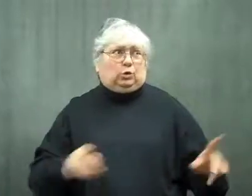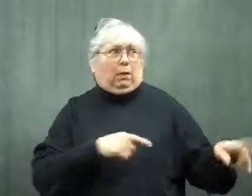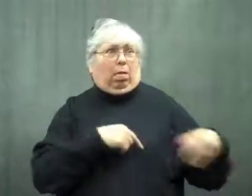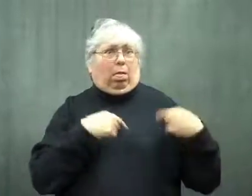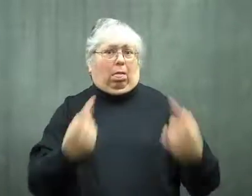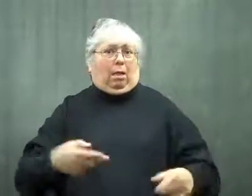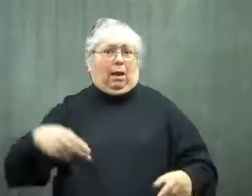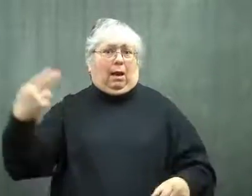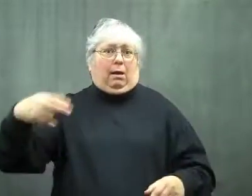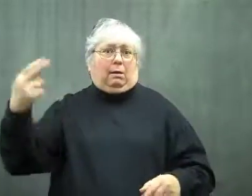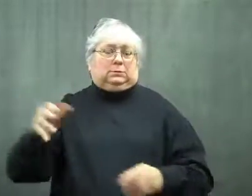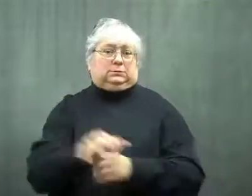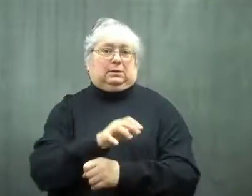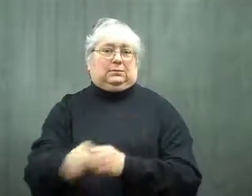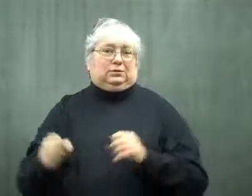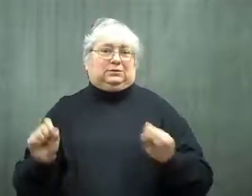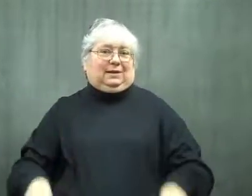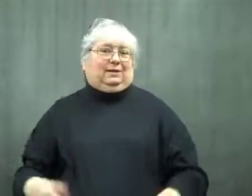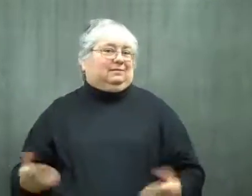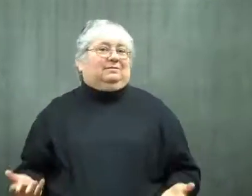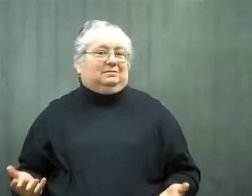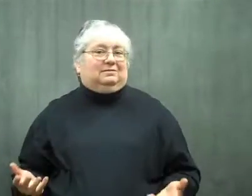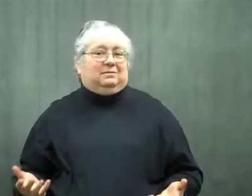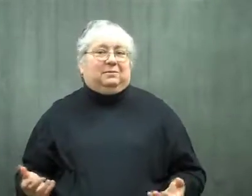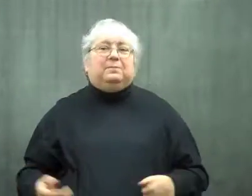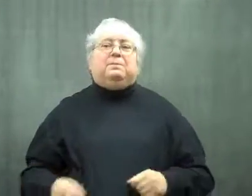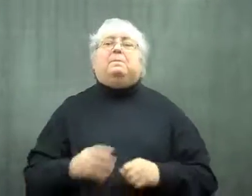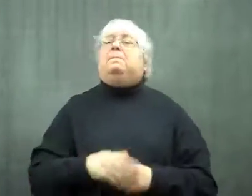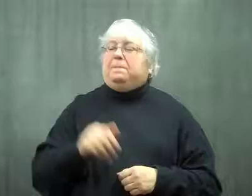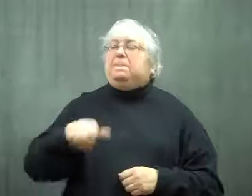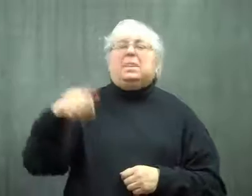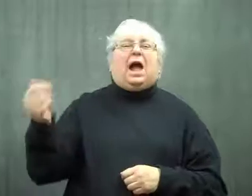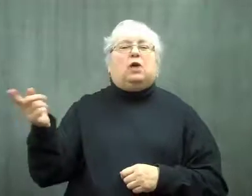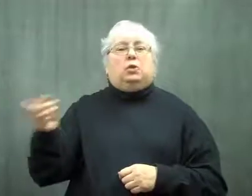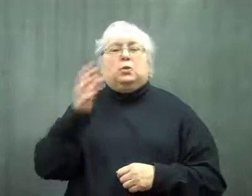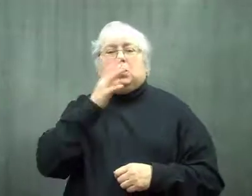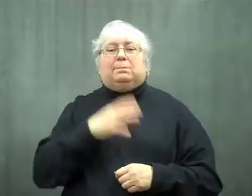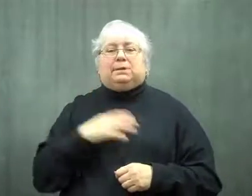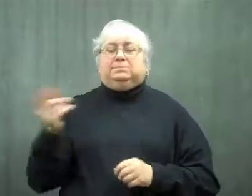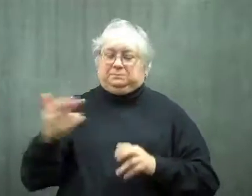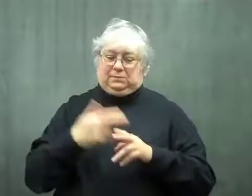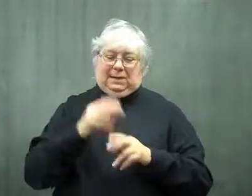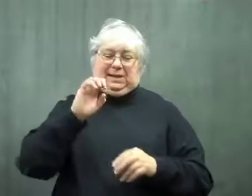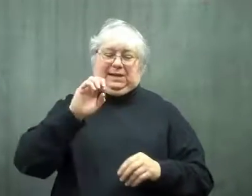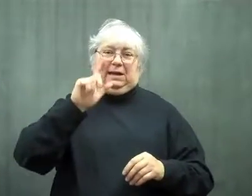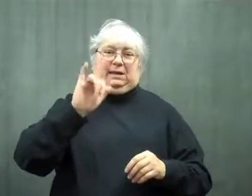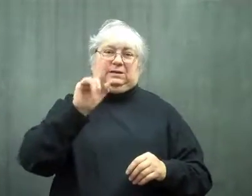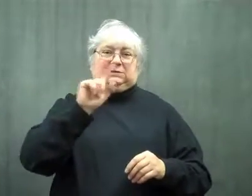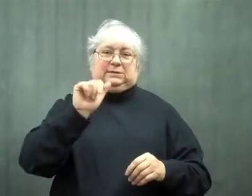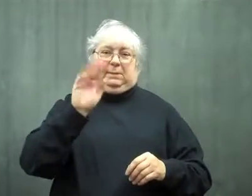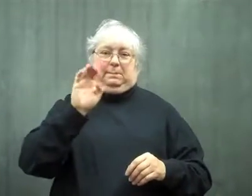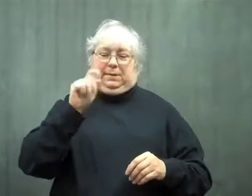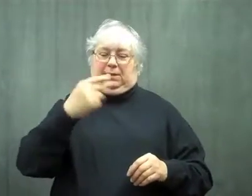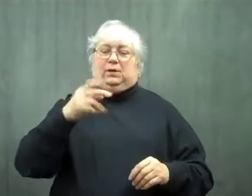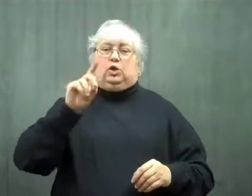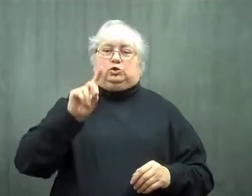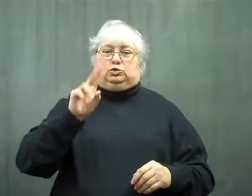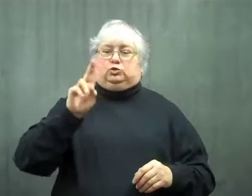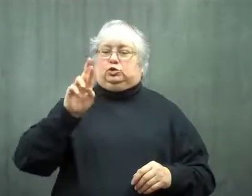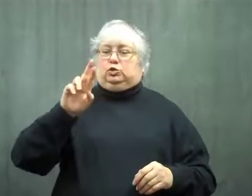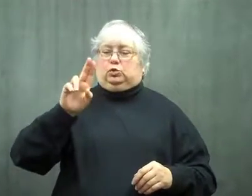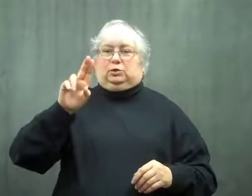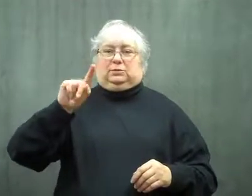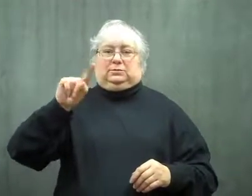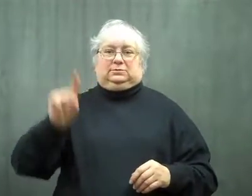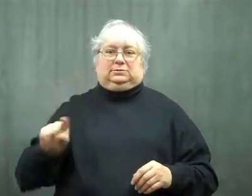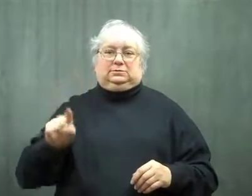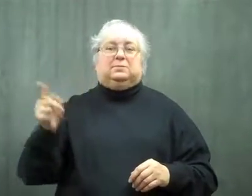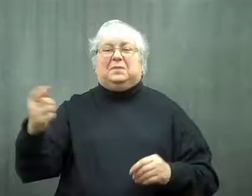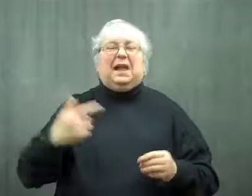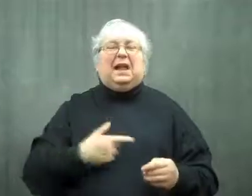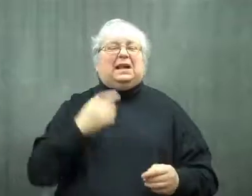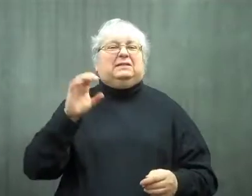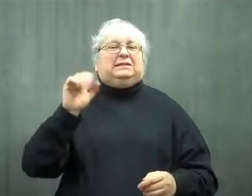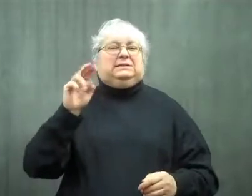Damage may have already occurred from high levels.